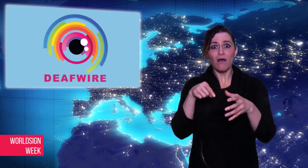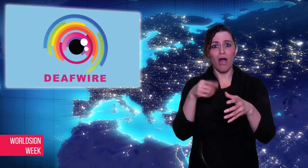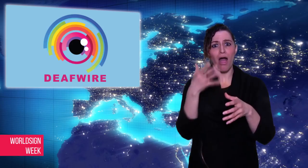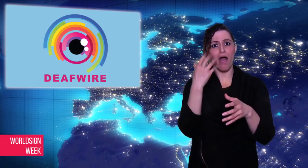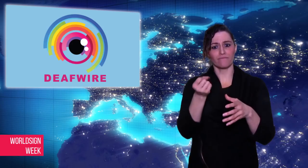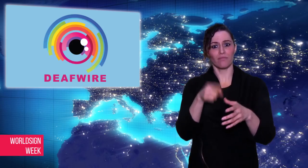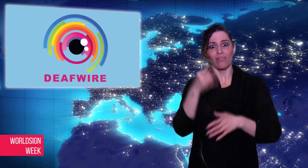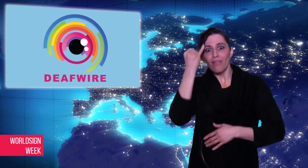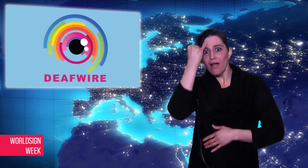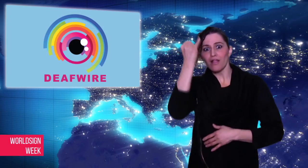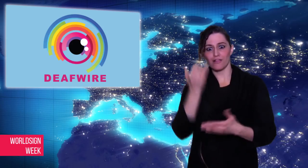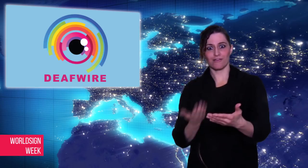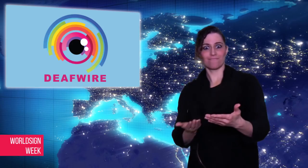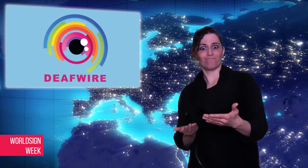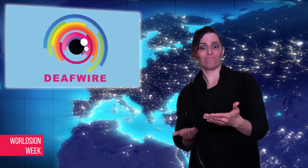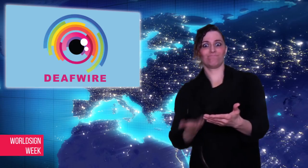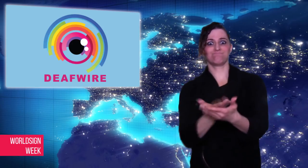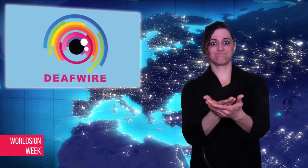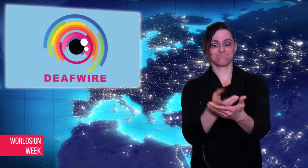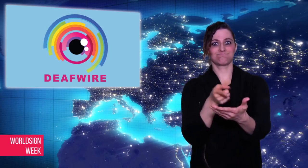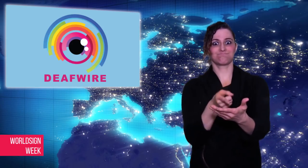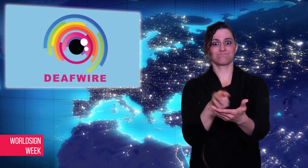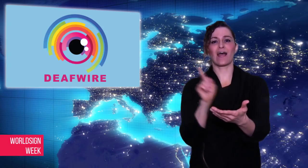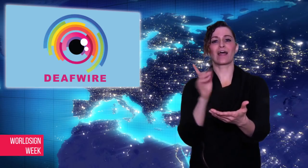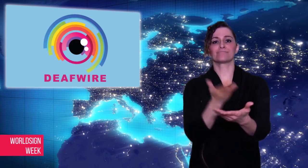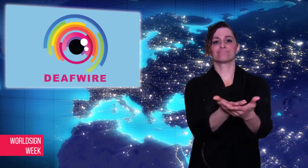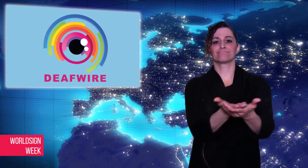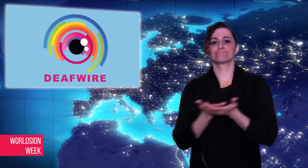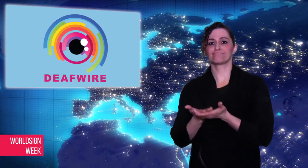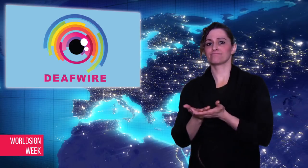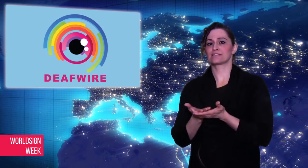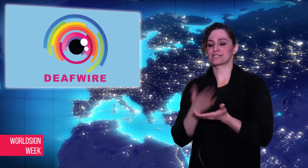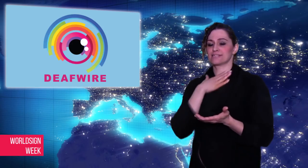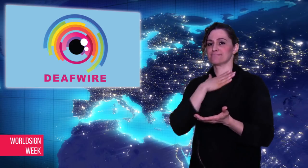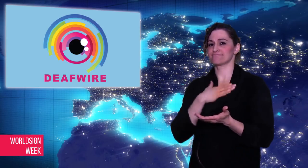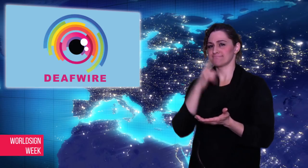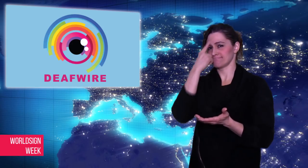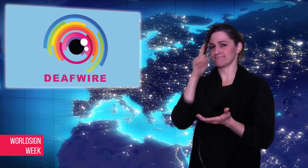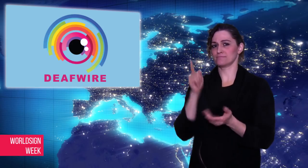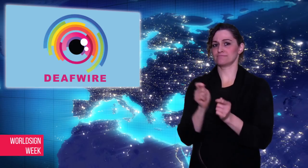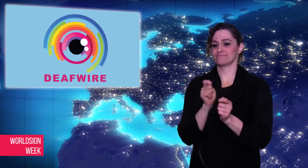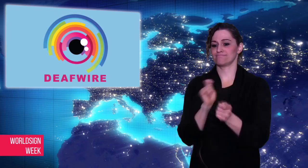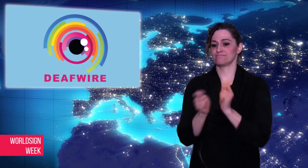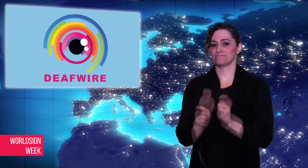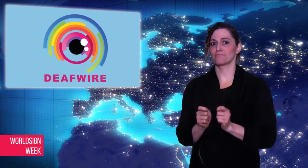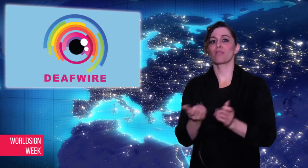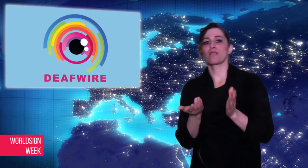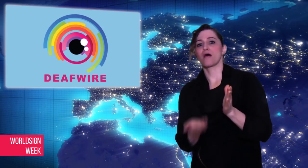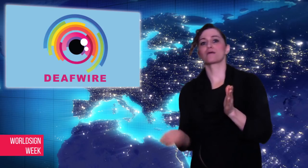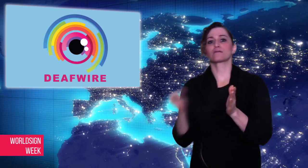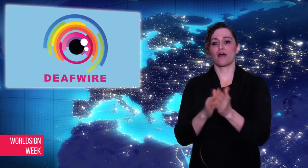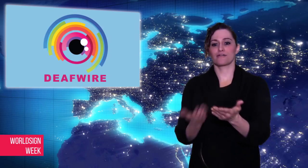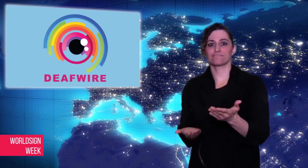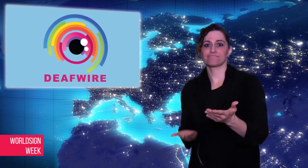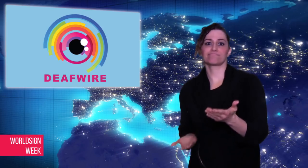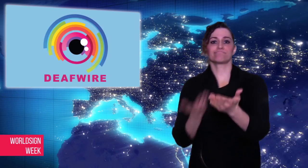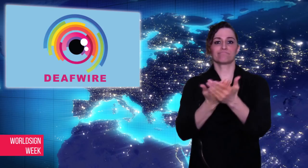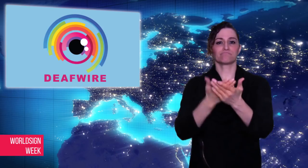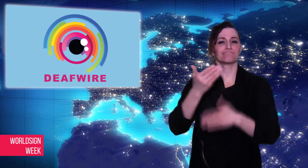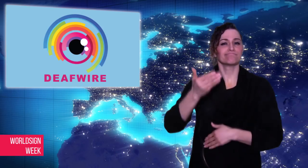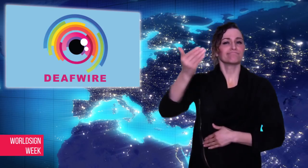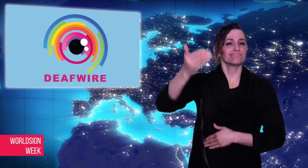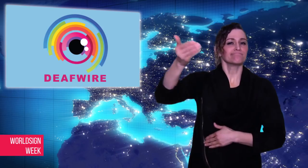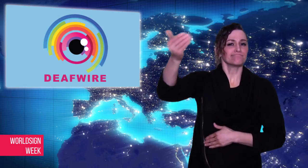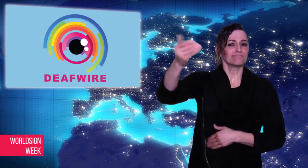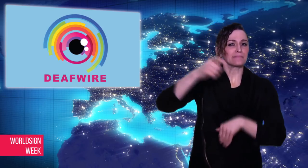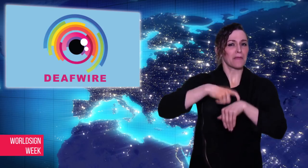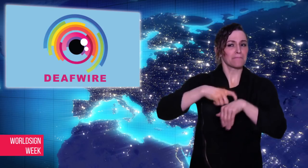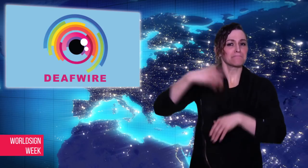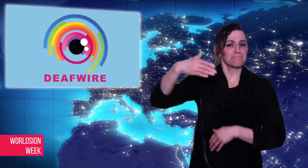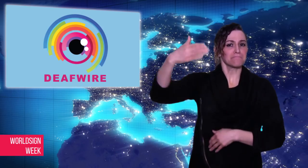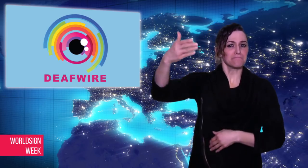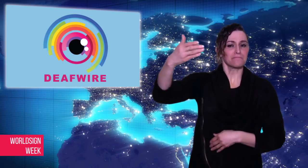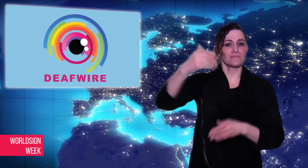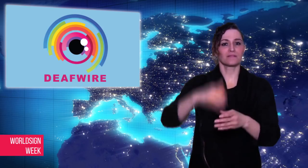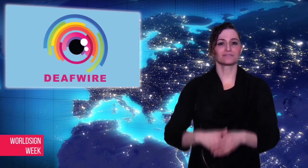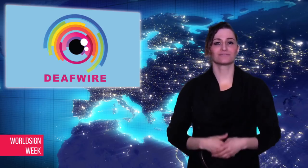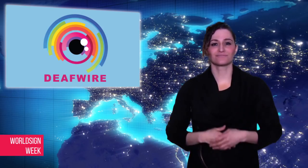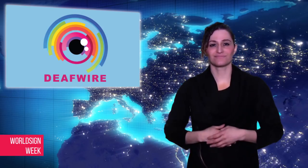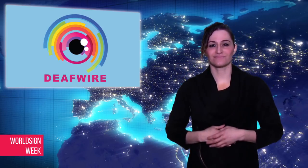the original bill later.